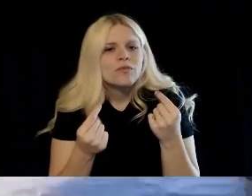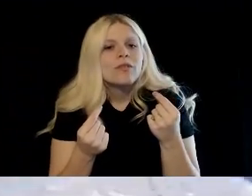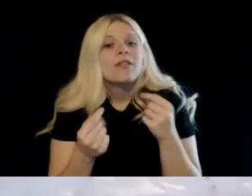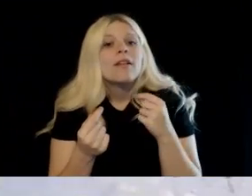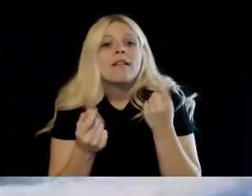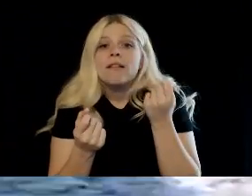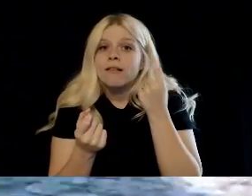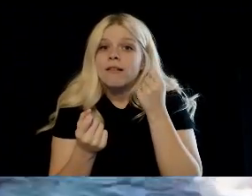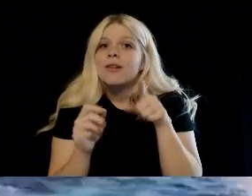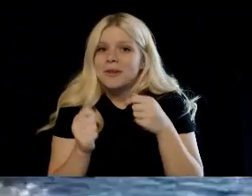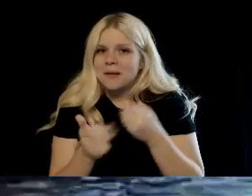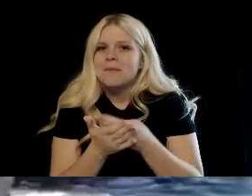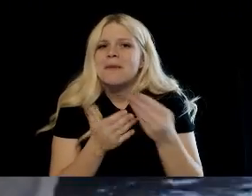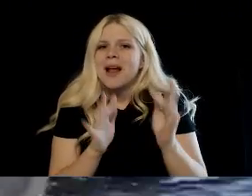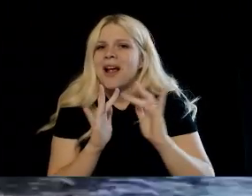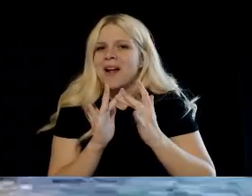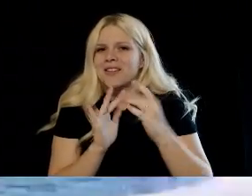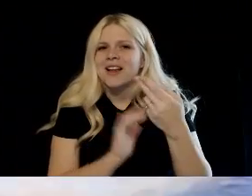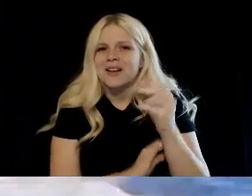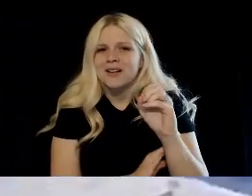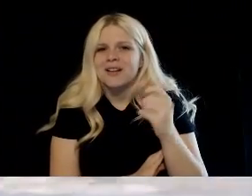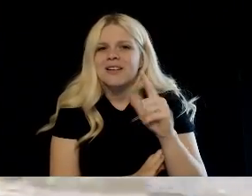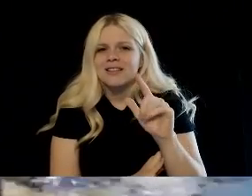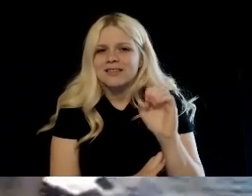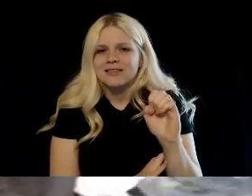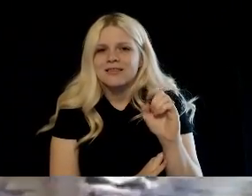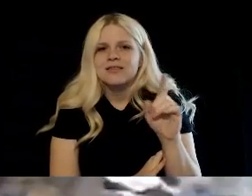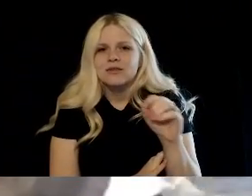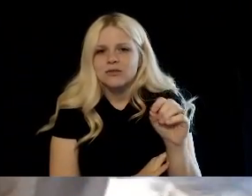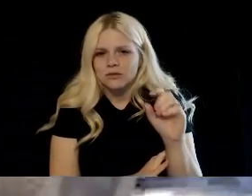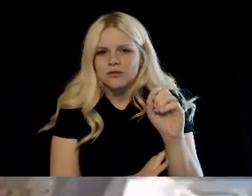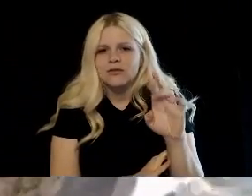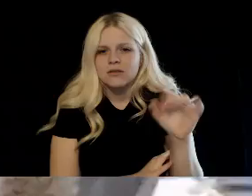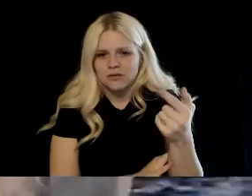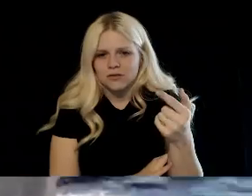Okay, Joann says it's okay. I'm gonna stick real close to Crystal, you guys.